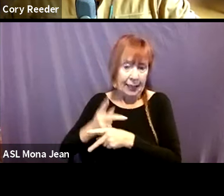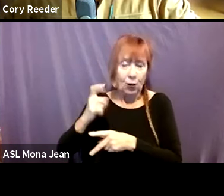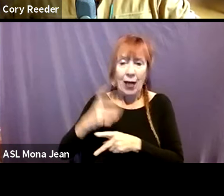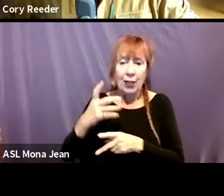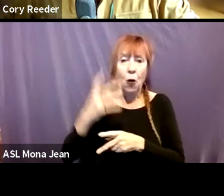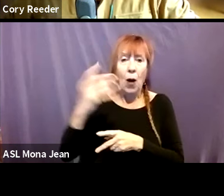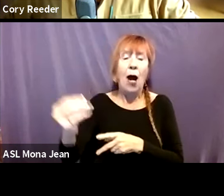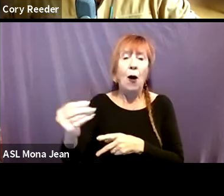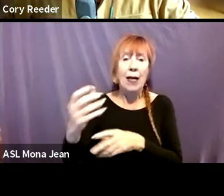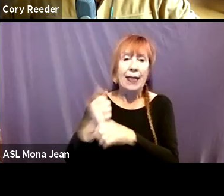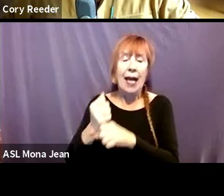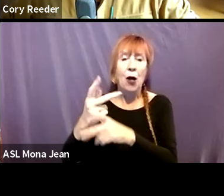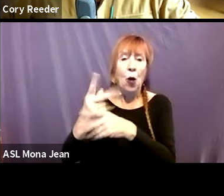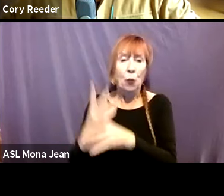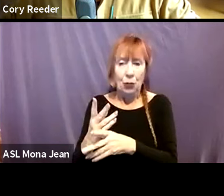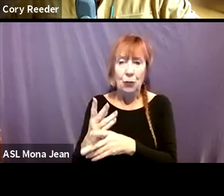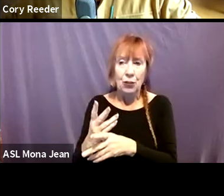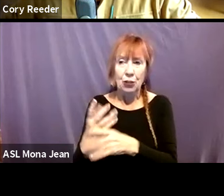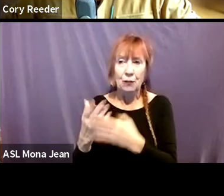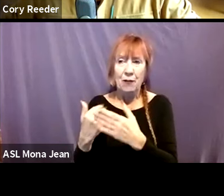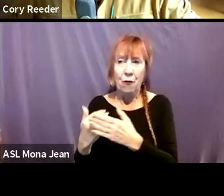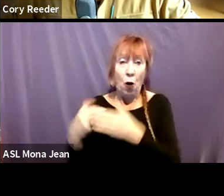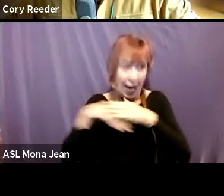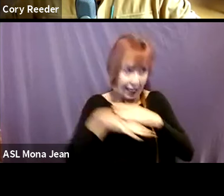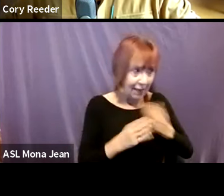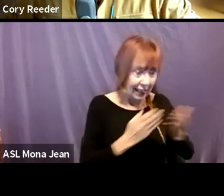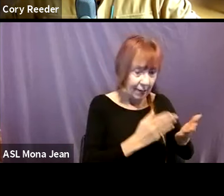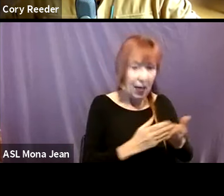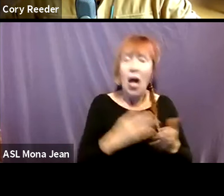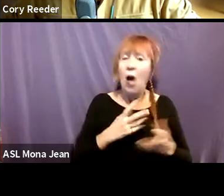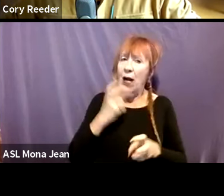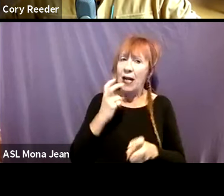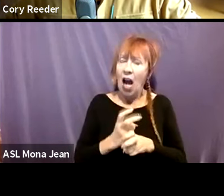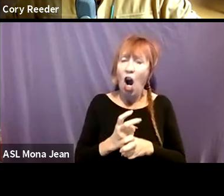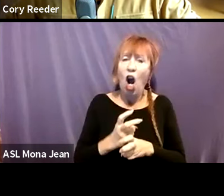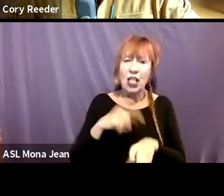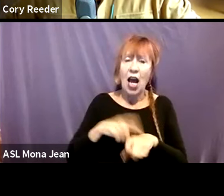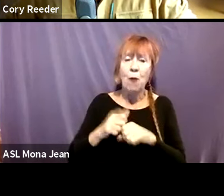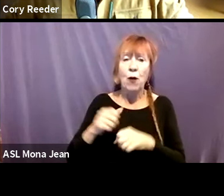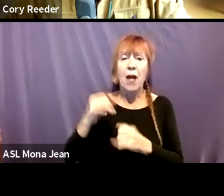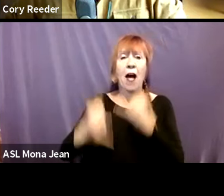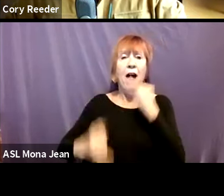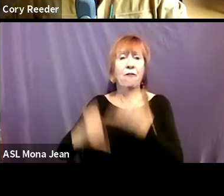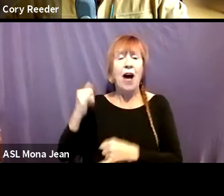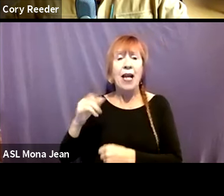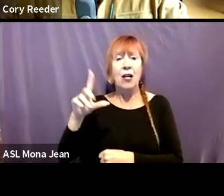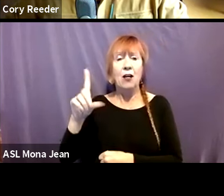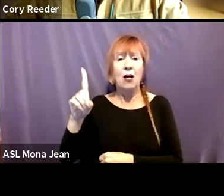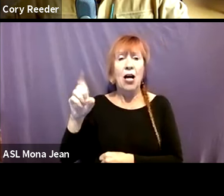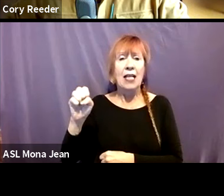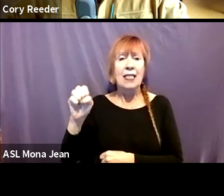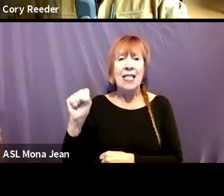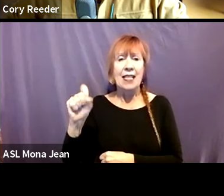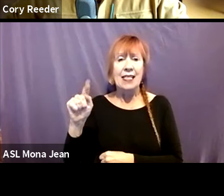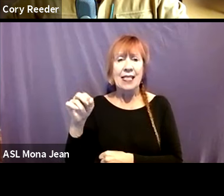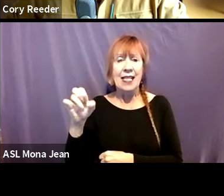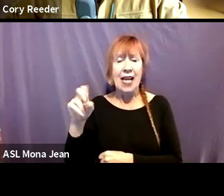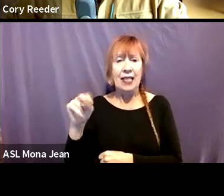because I kinda knew how the game was played. And we had a hard time with "Final Destination", because they couldn't wrap their head around a movie where you couldn't see death,